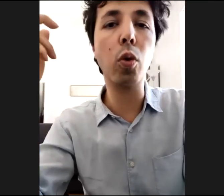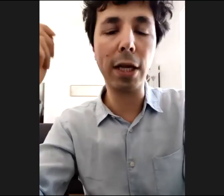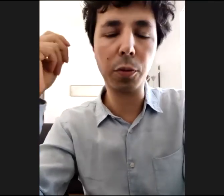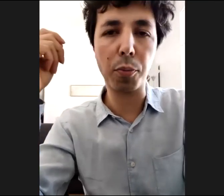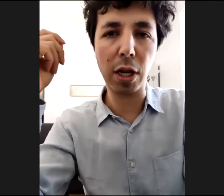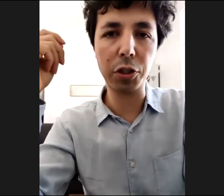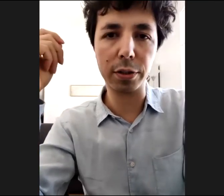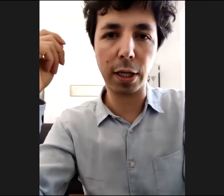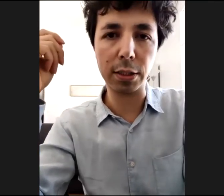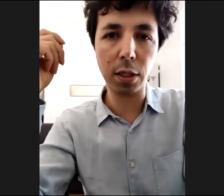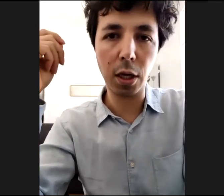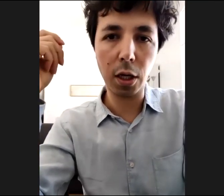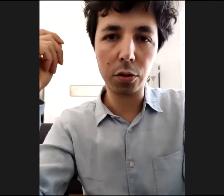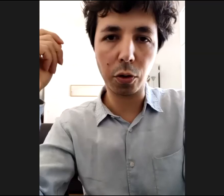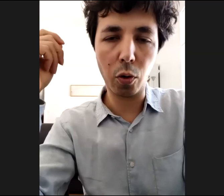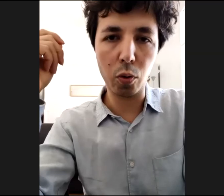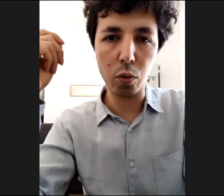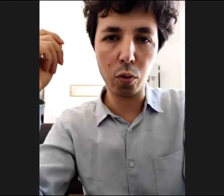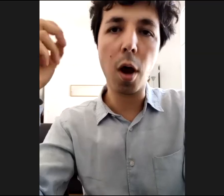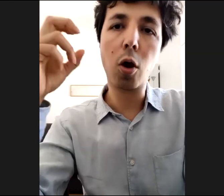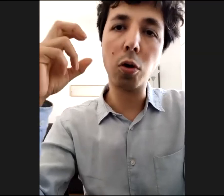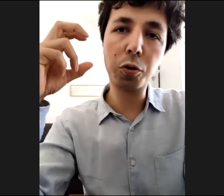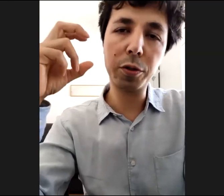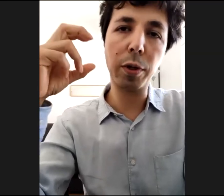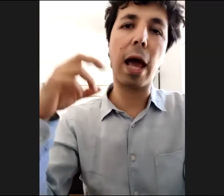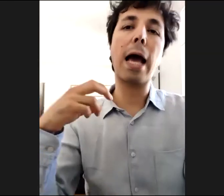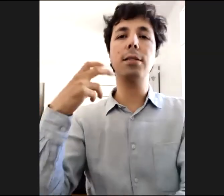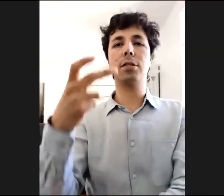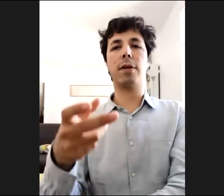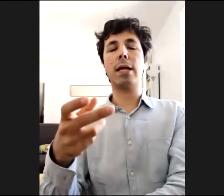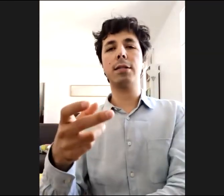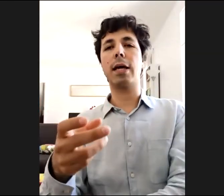rather the location is set by country.